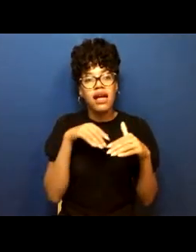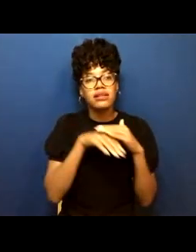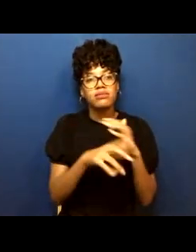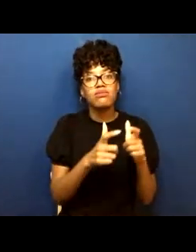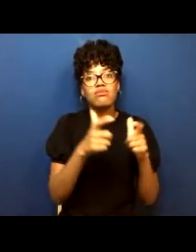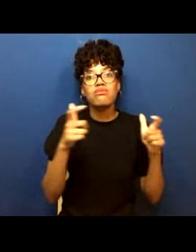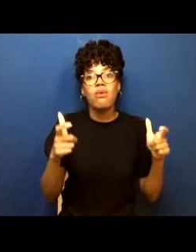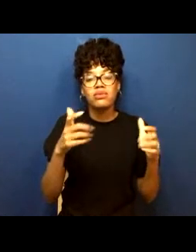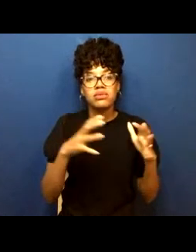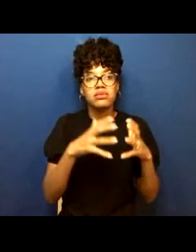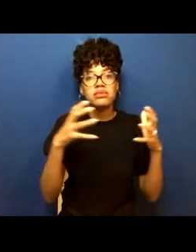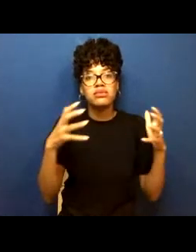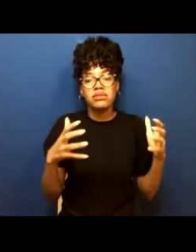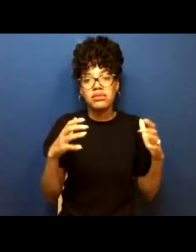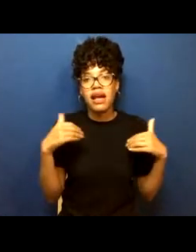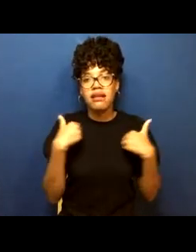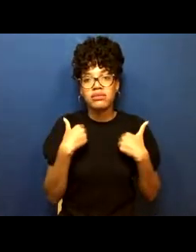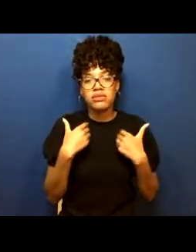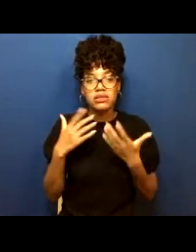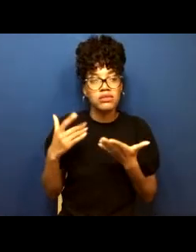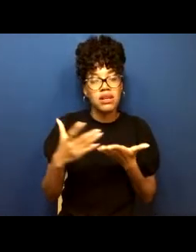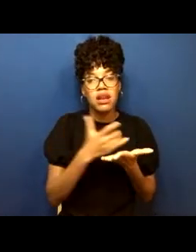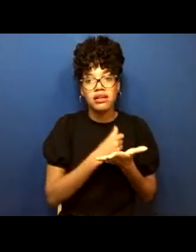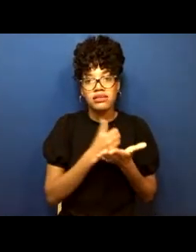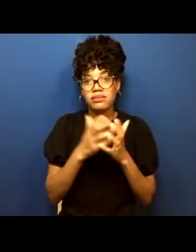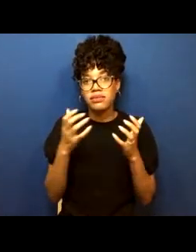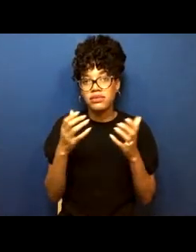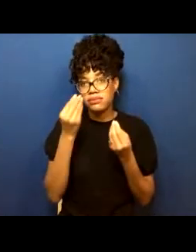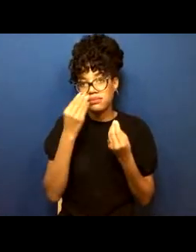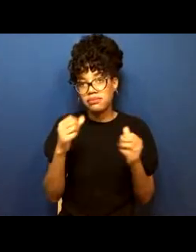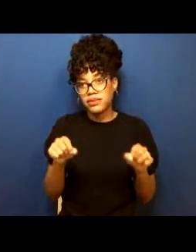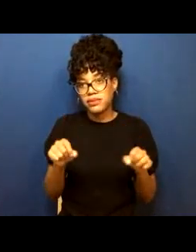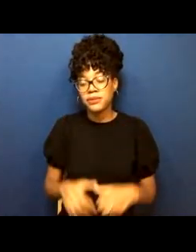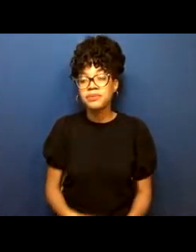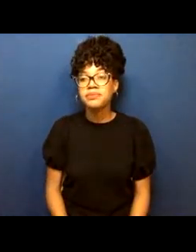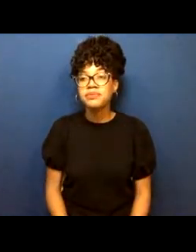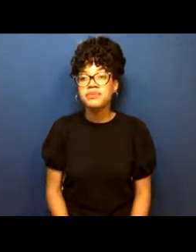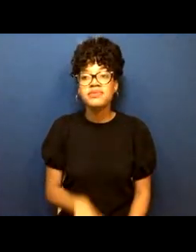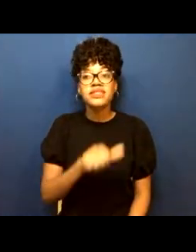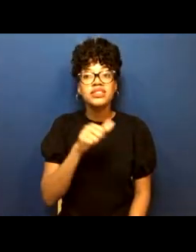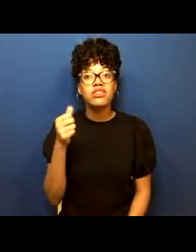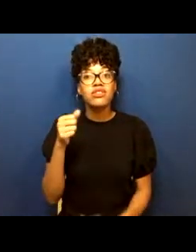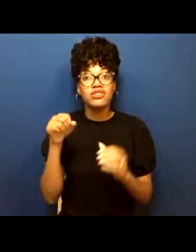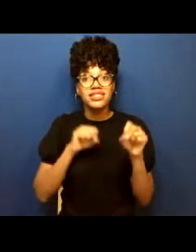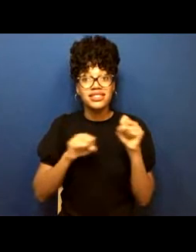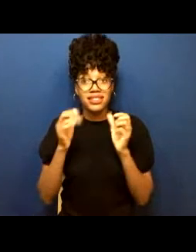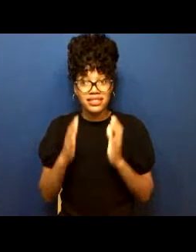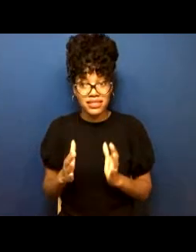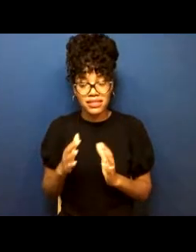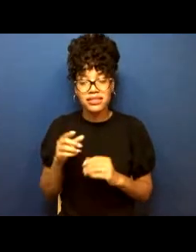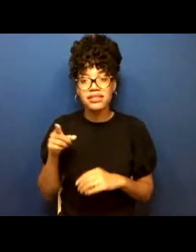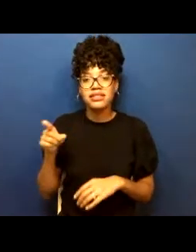to collect as much information as possible. Another scientists Dr. Michelle Shero, from the Woods Hole Oceanographic Institute